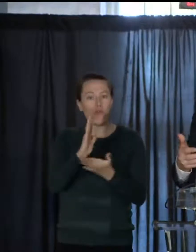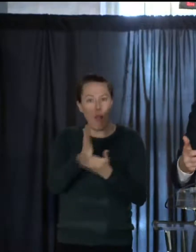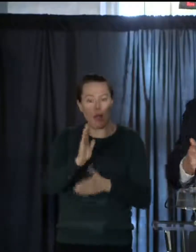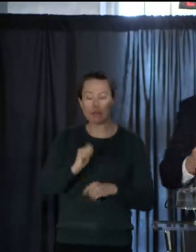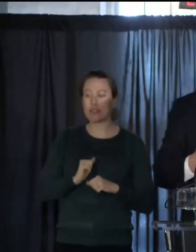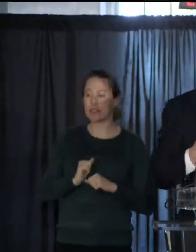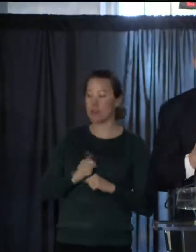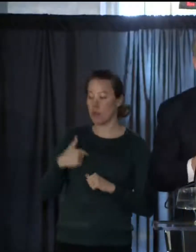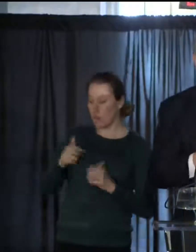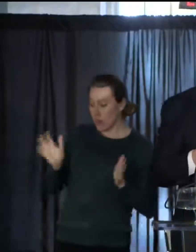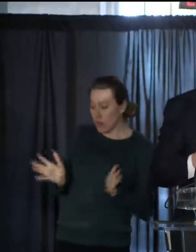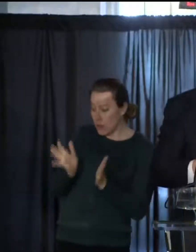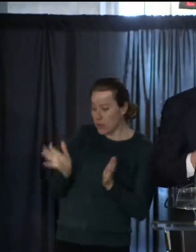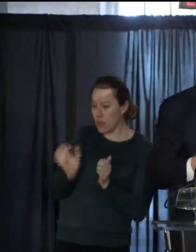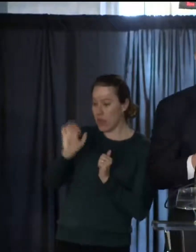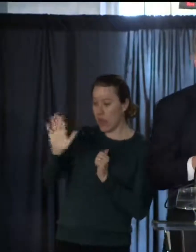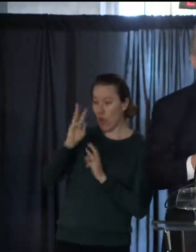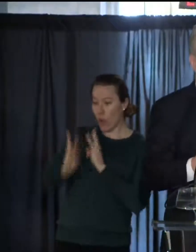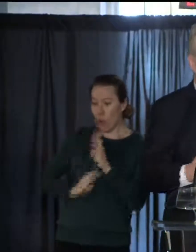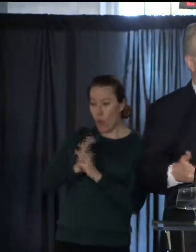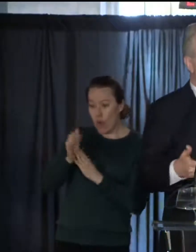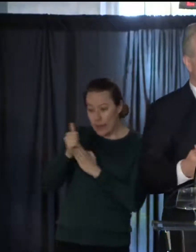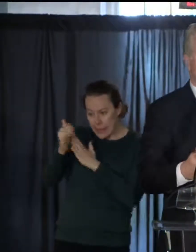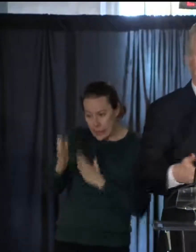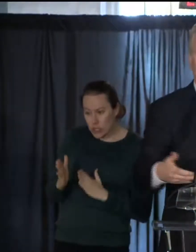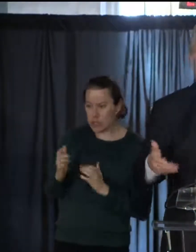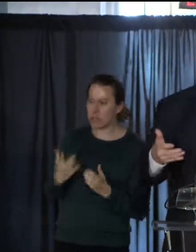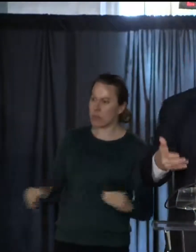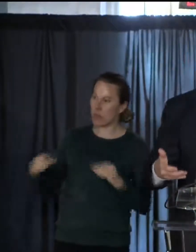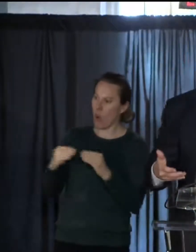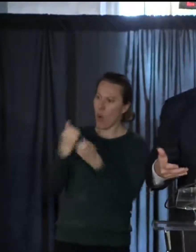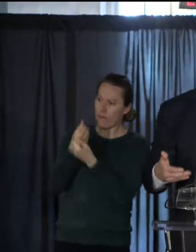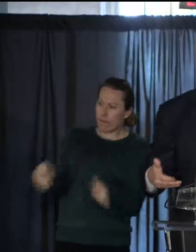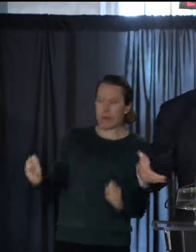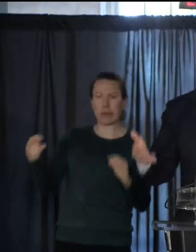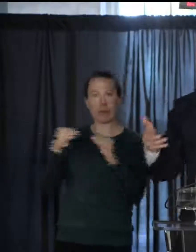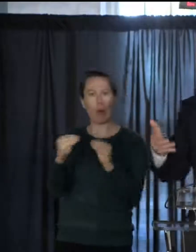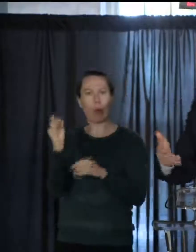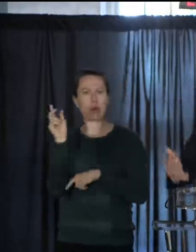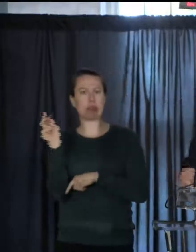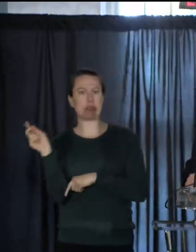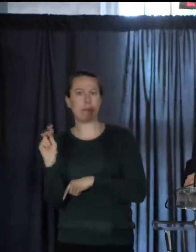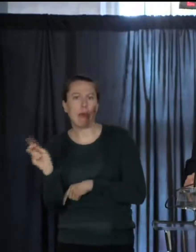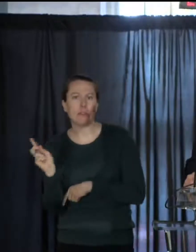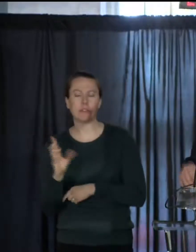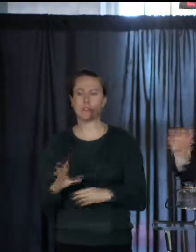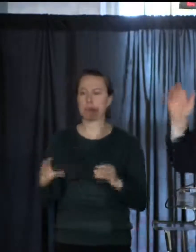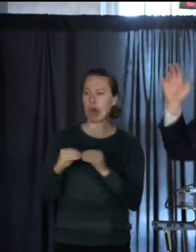AND THE PEOPLE TO ALLOW GREATER FREEDOM AND GREATER DEMOCRACY AND VOTING RIGHTS AROUND THE WORLD AND I'M GLAD